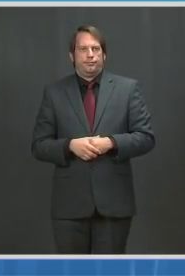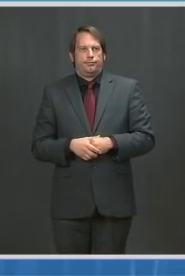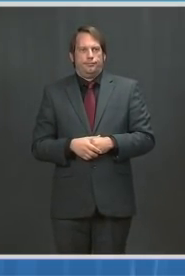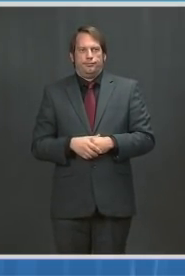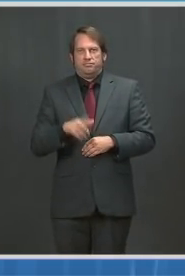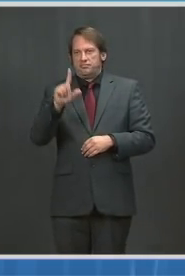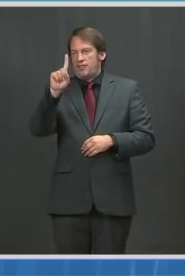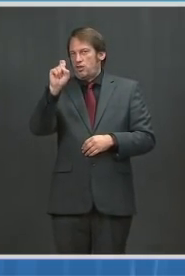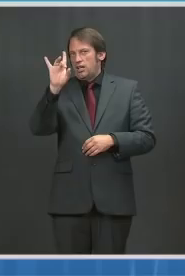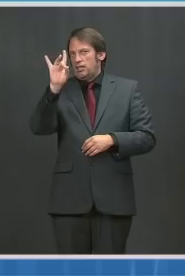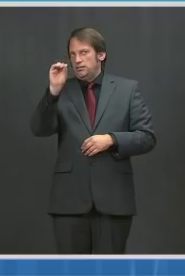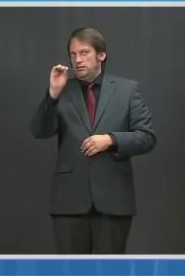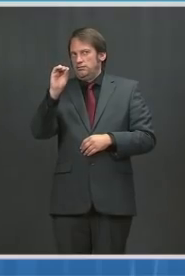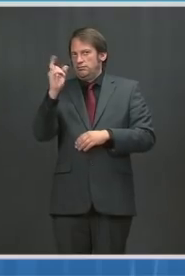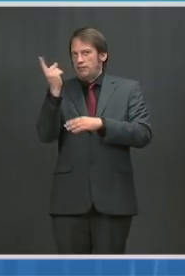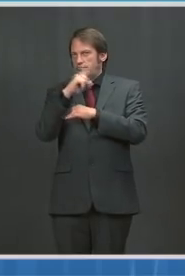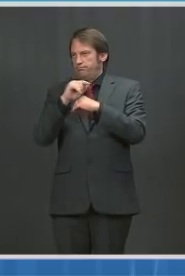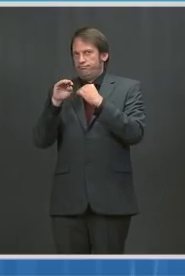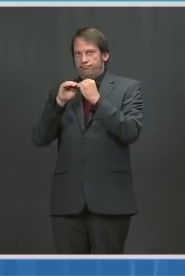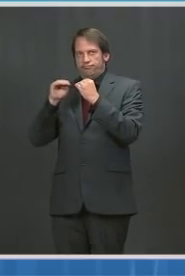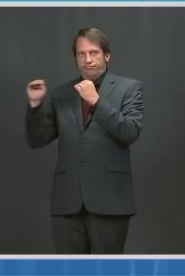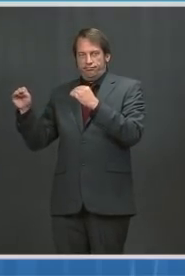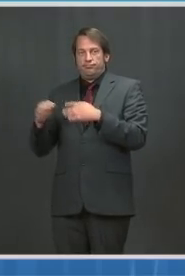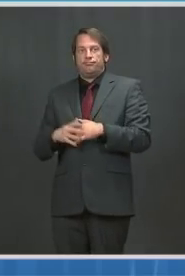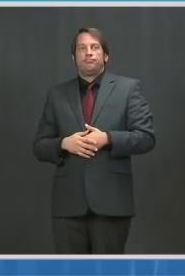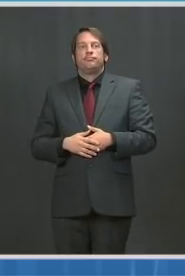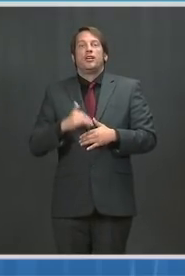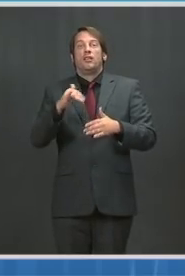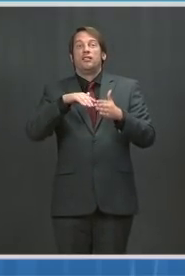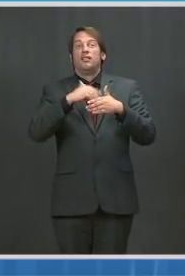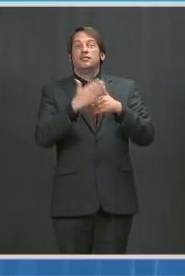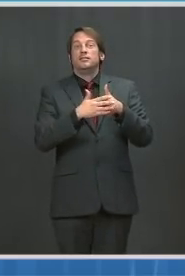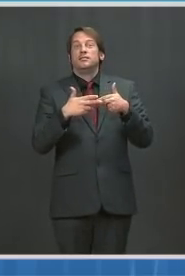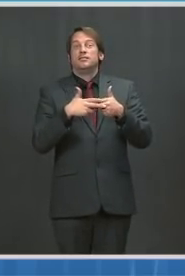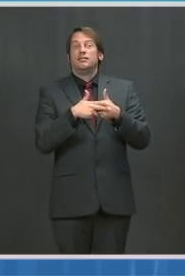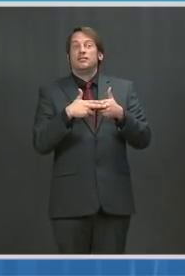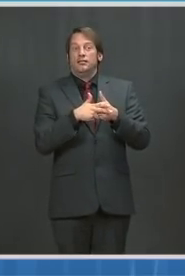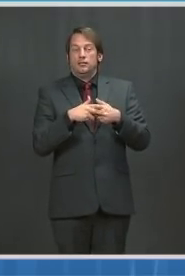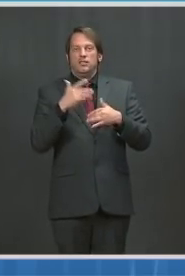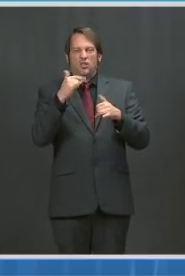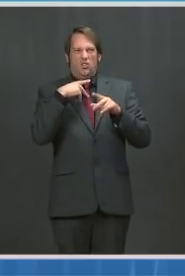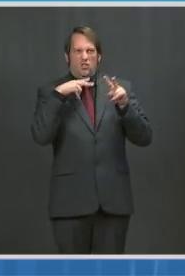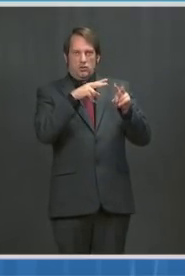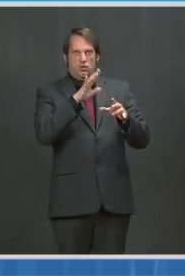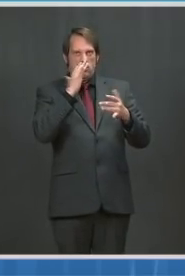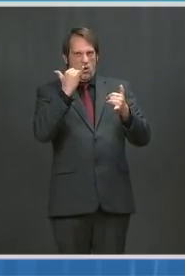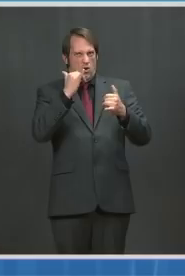Let's look now at the important post-vaccination durability of immunity.